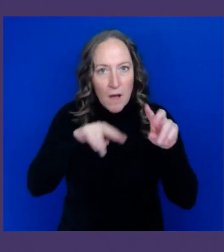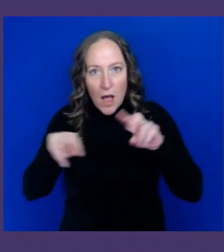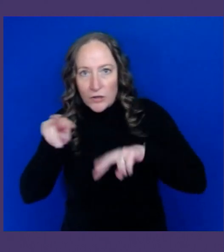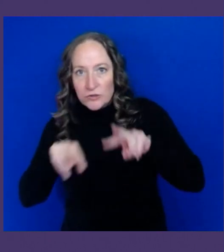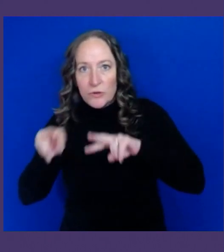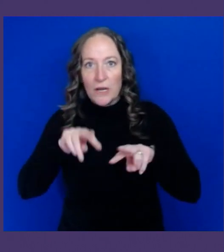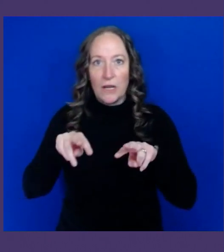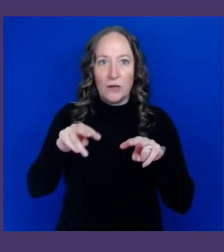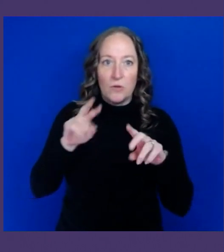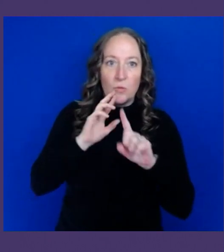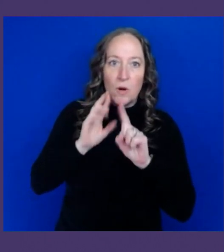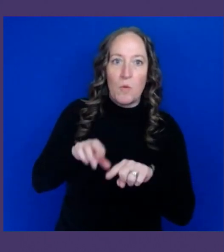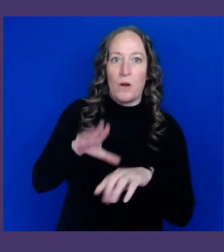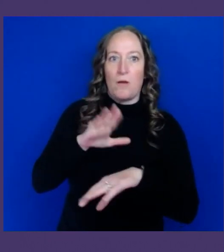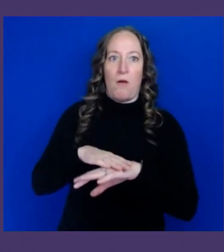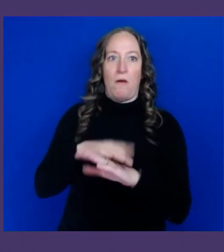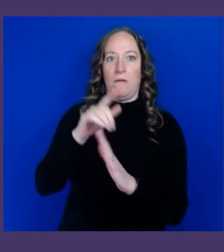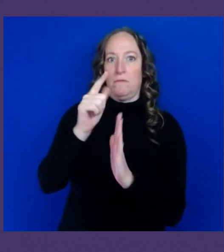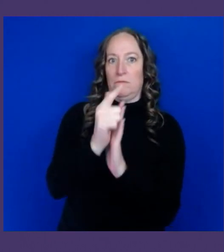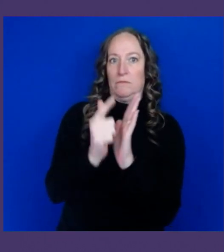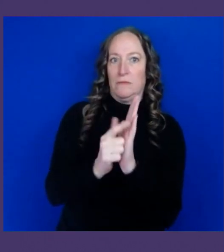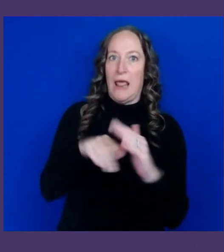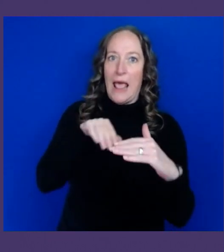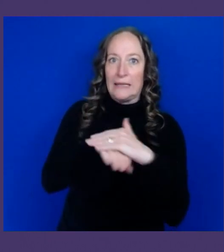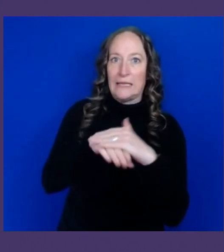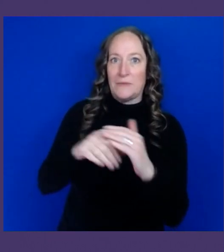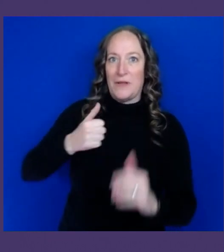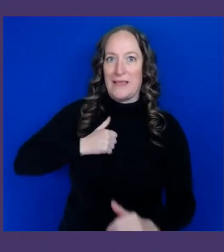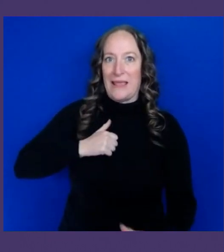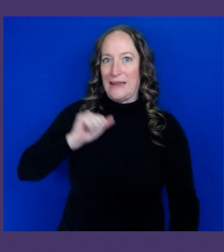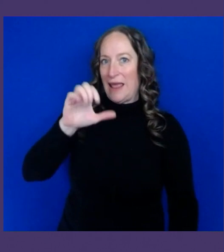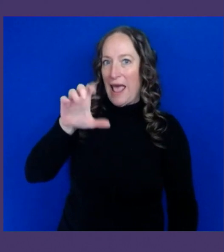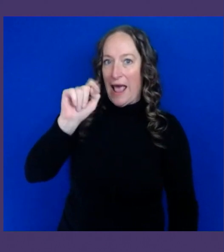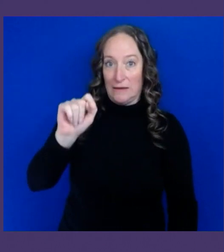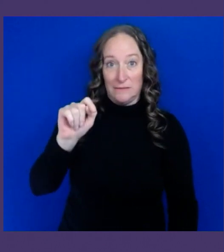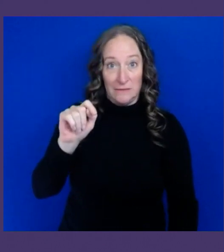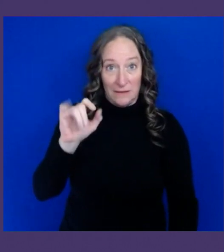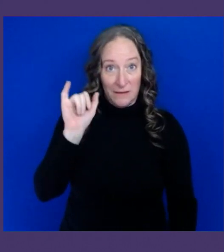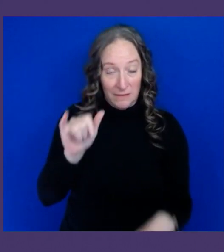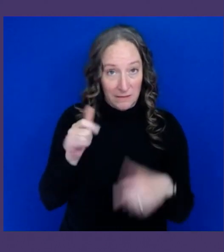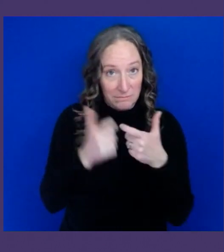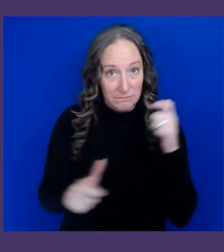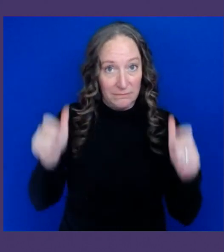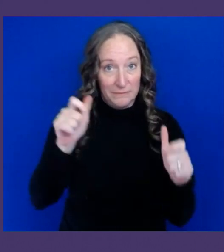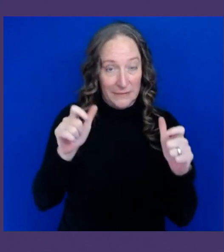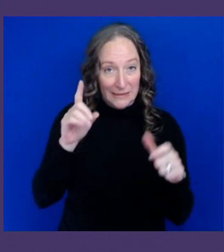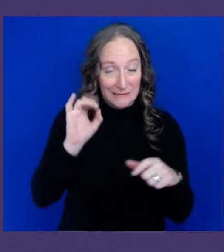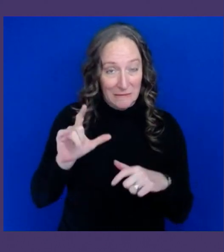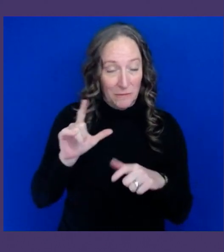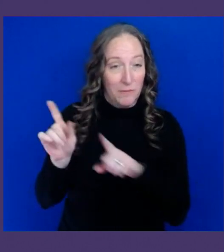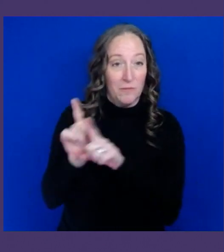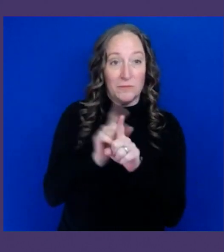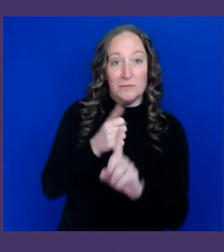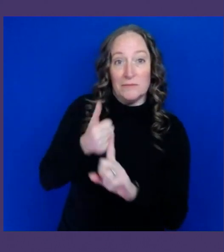which is no small feat. Before becoming the Chief Accessibility Officer, Stephanie spent more than a decade in